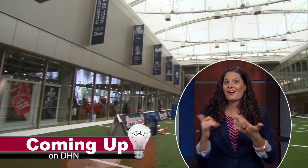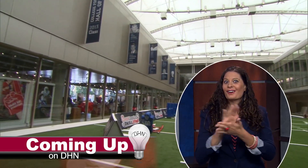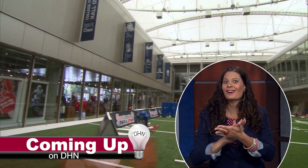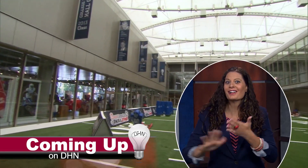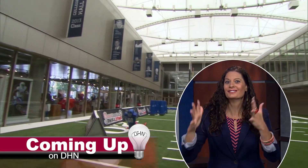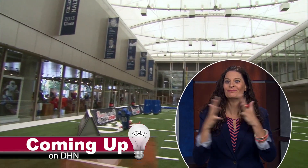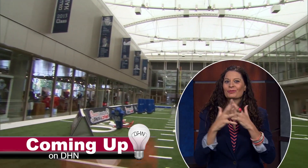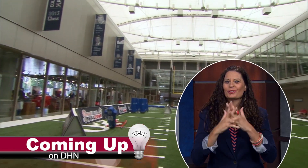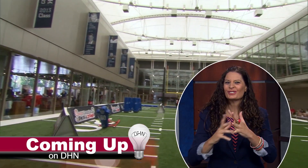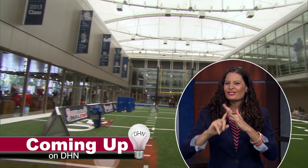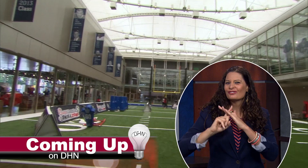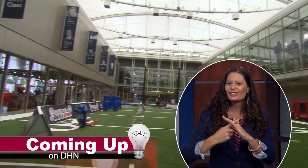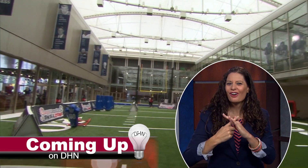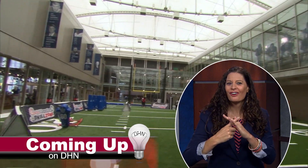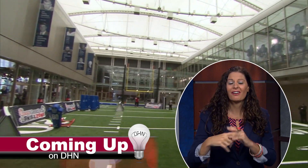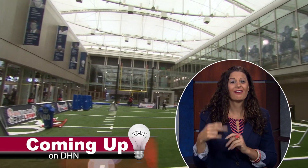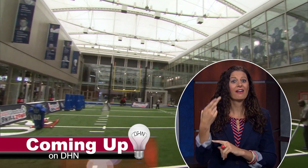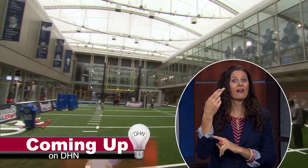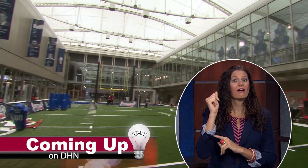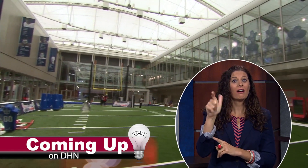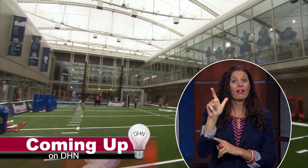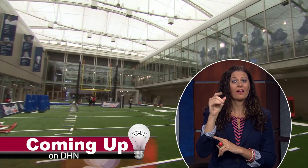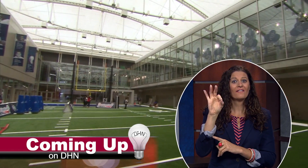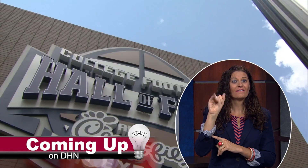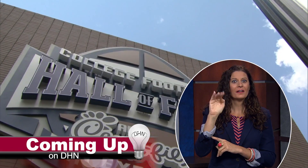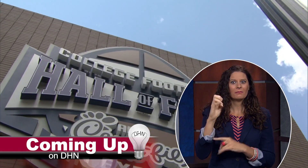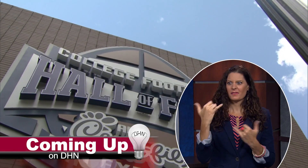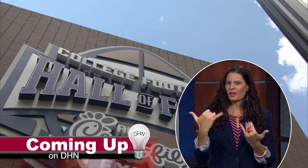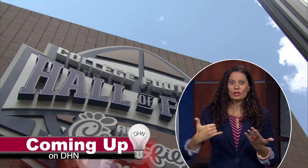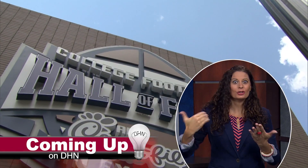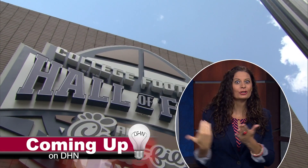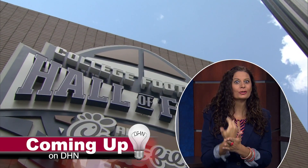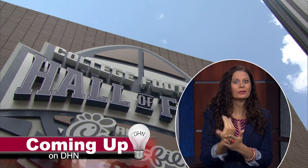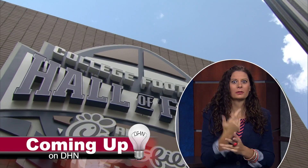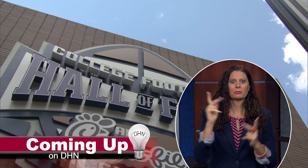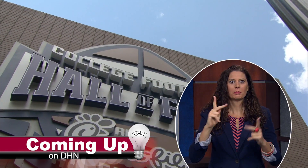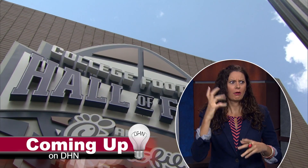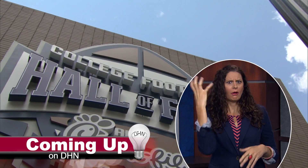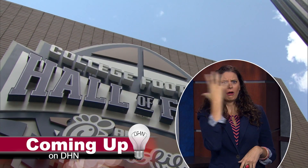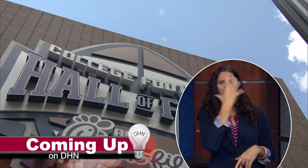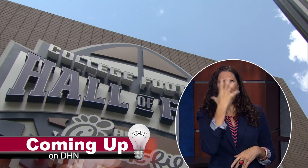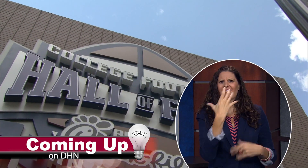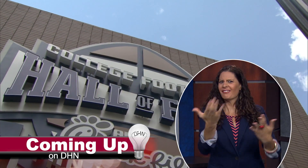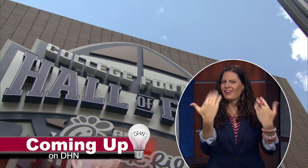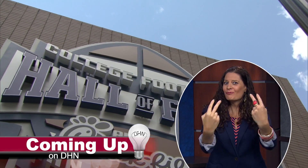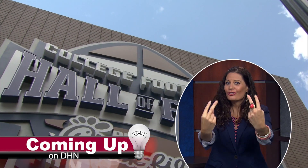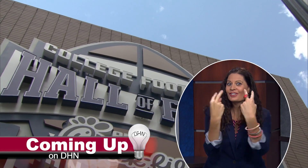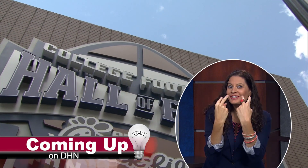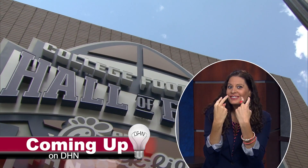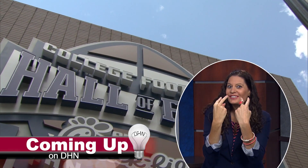With college football starting everyone is stoked about the newly opened Hall of Fame. Join us, for a look inside. --